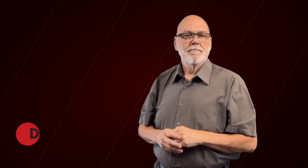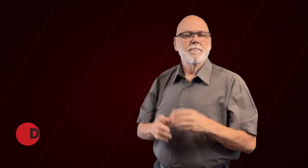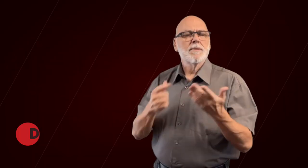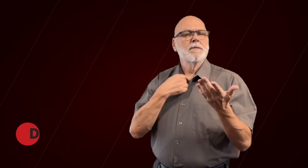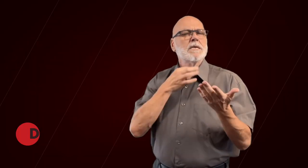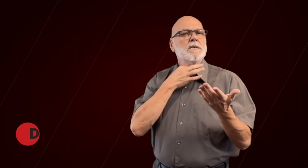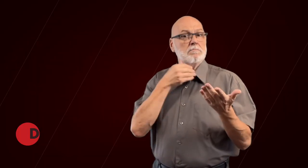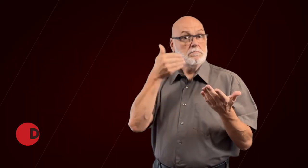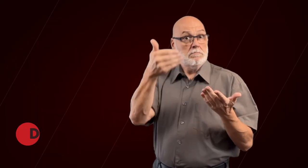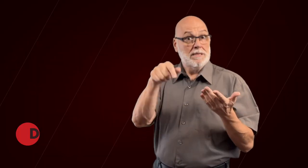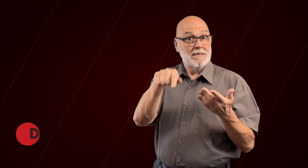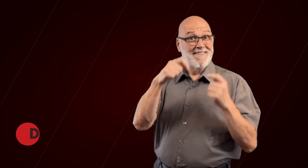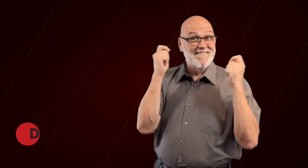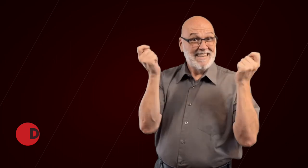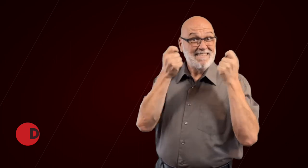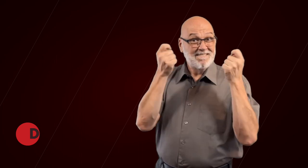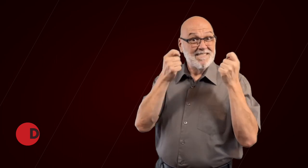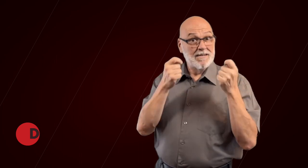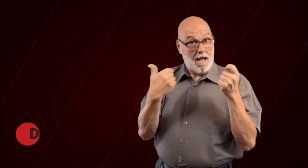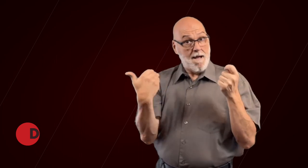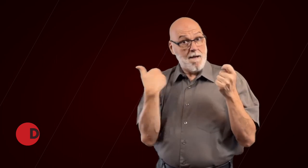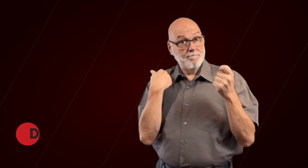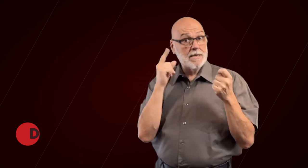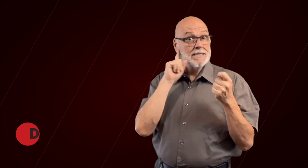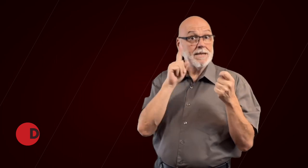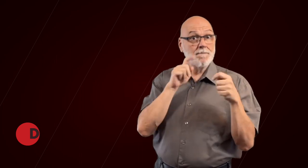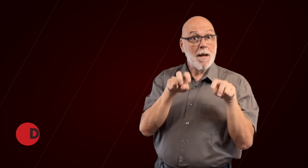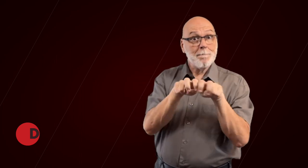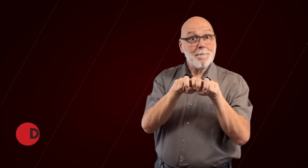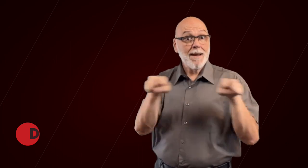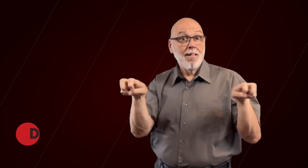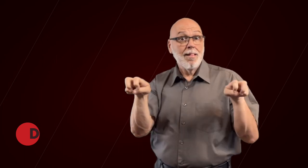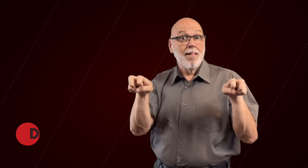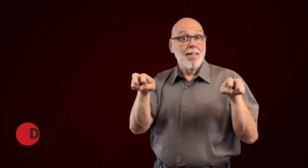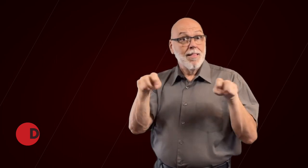[ANSELMO]: Will there be any Deaf panelists during